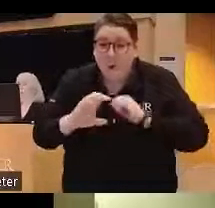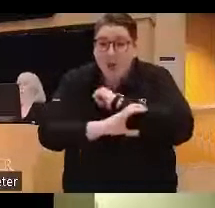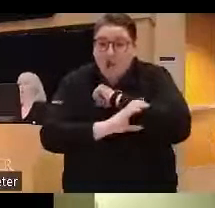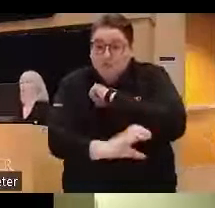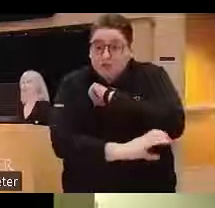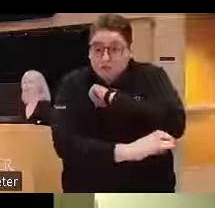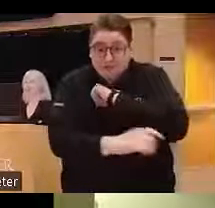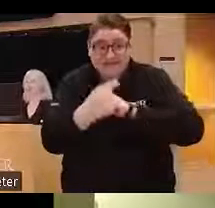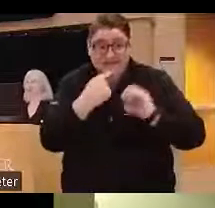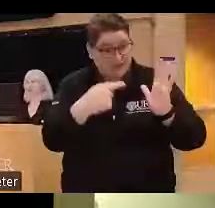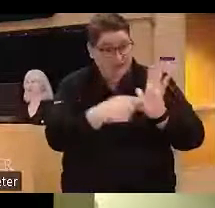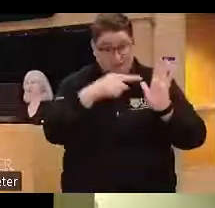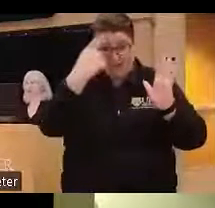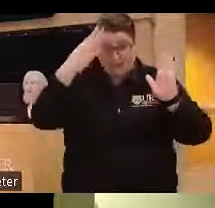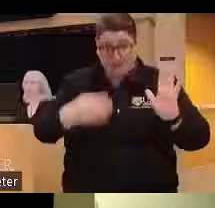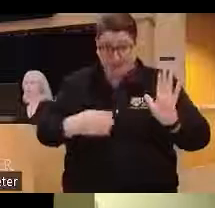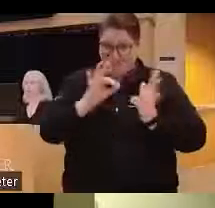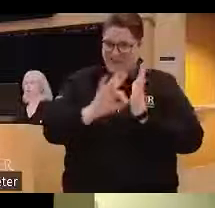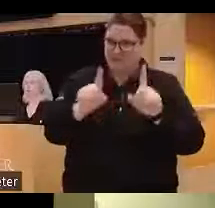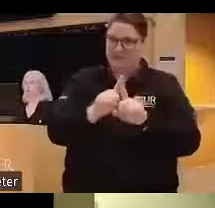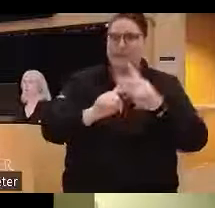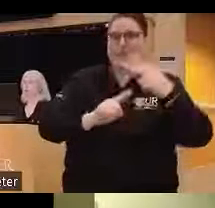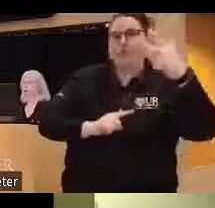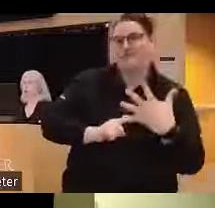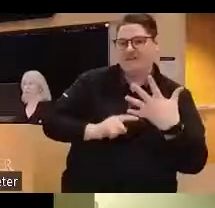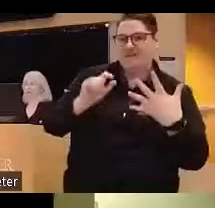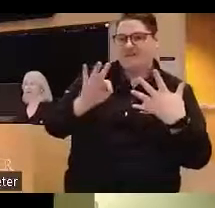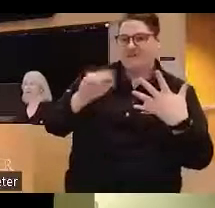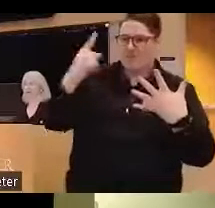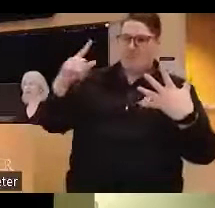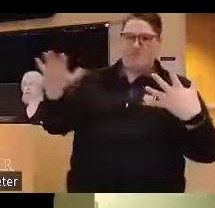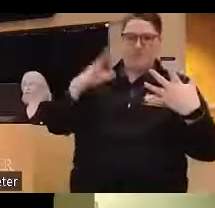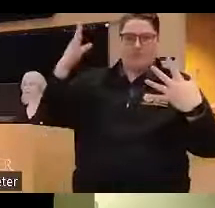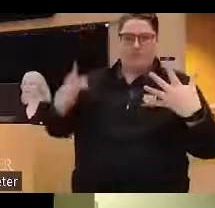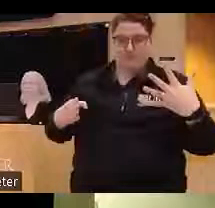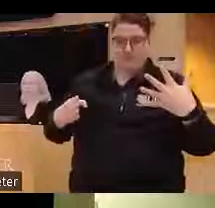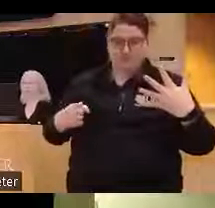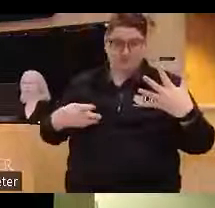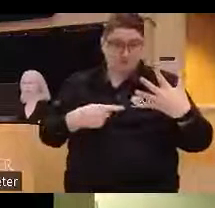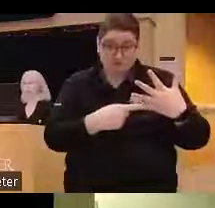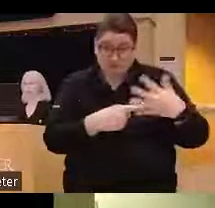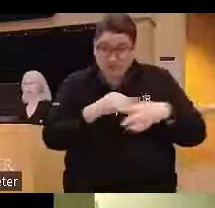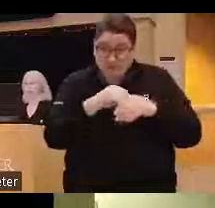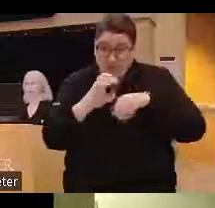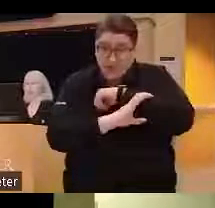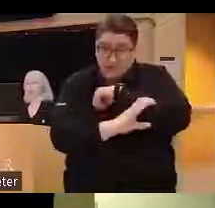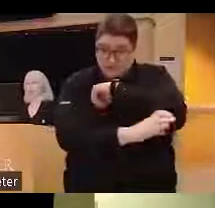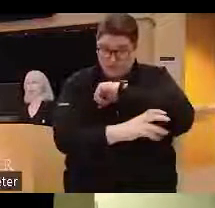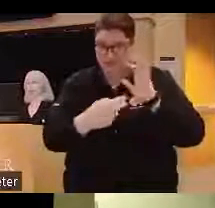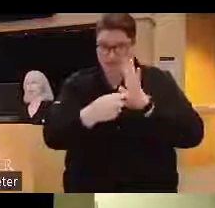be three-fifths of a person really a marker there that we're still struggling to escape from and